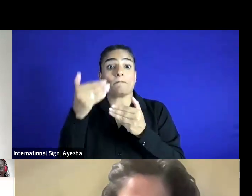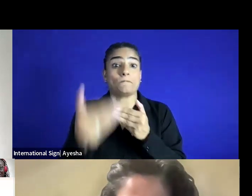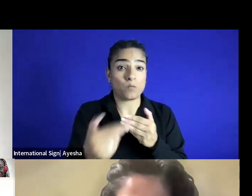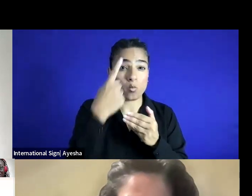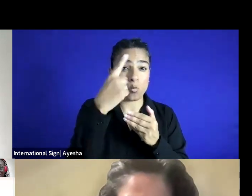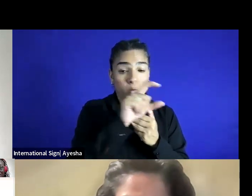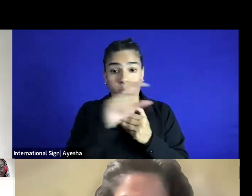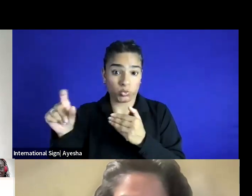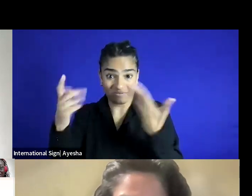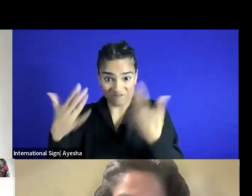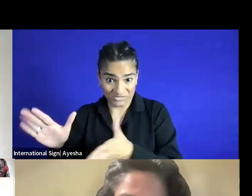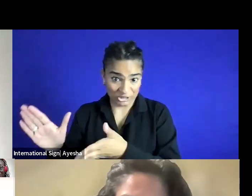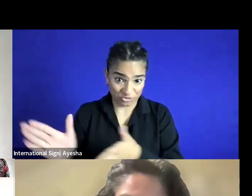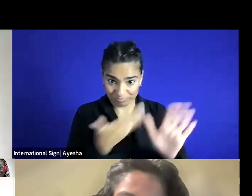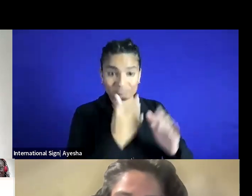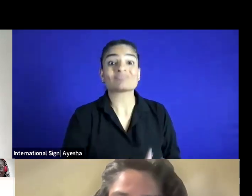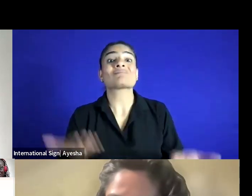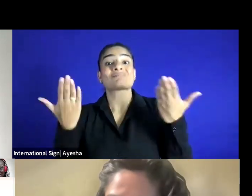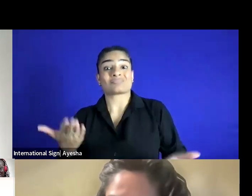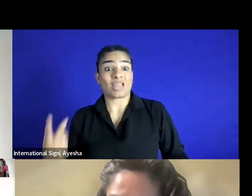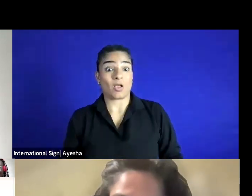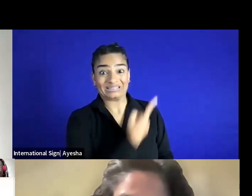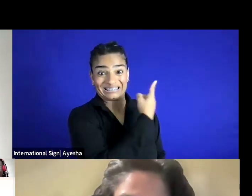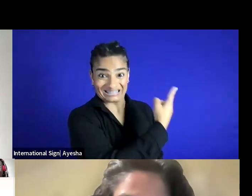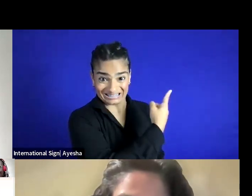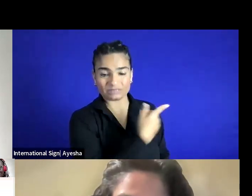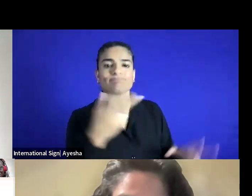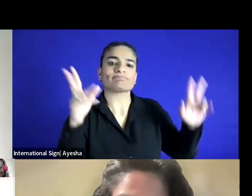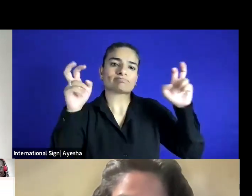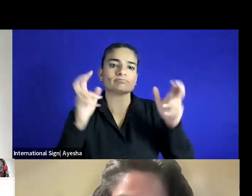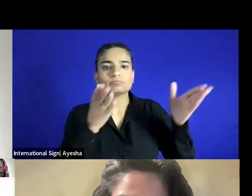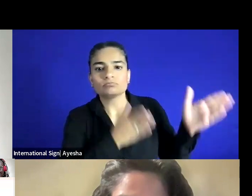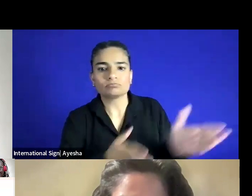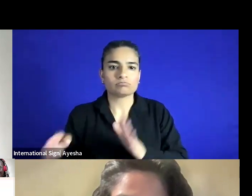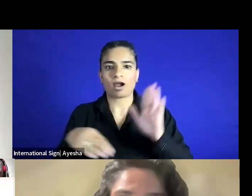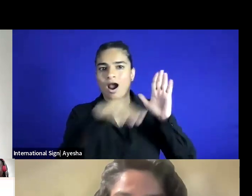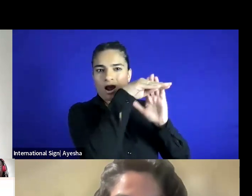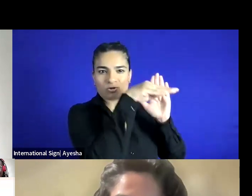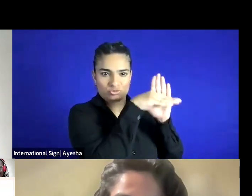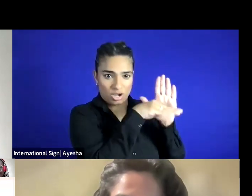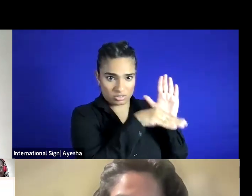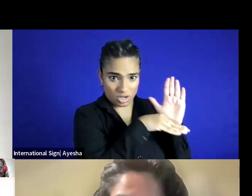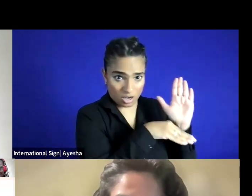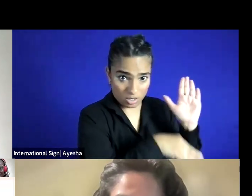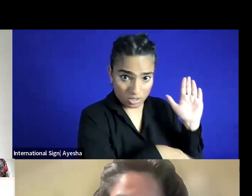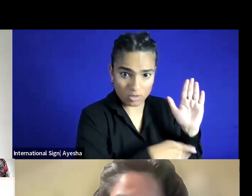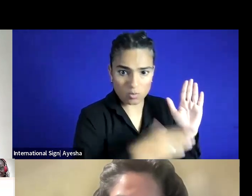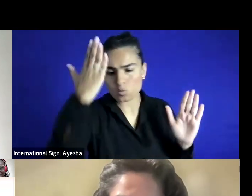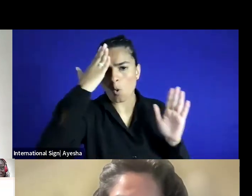This is where we are having all the agendas of the forum. I'll give it a second.